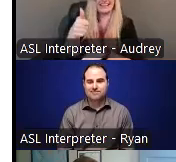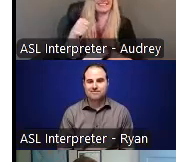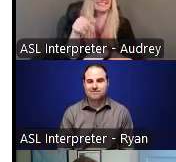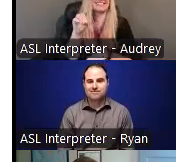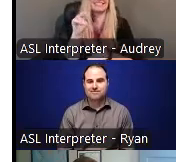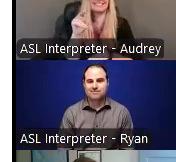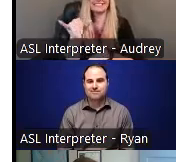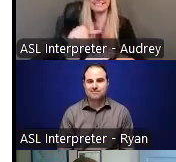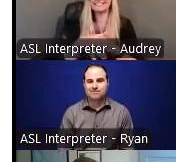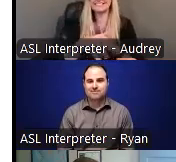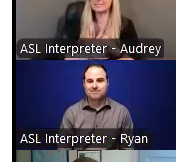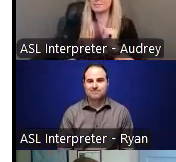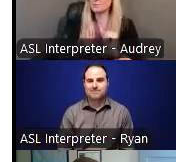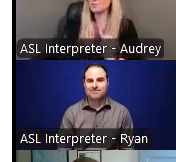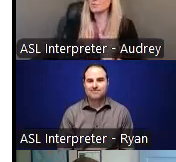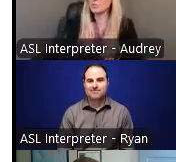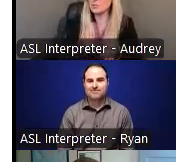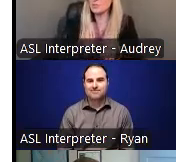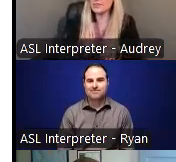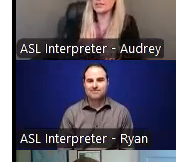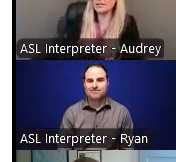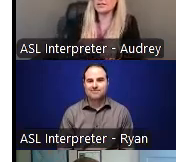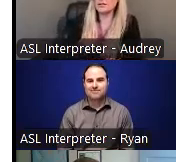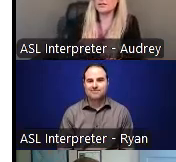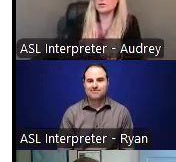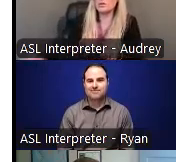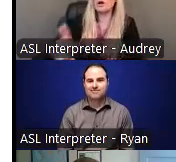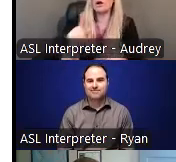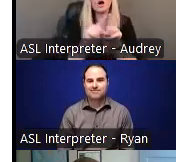Danny Steeves: Yeah. Jessica Geboers: We would also use